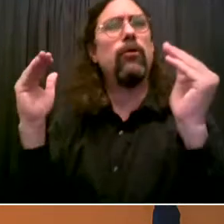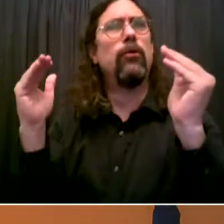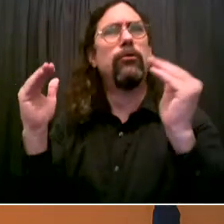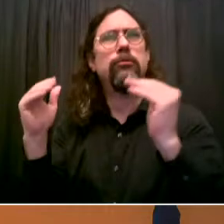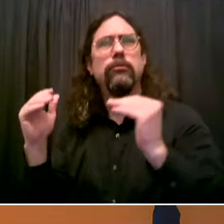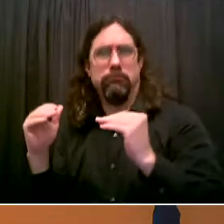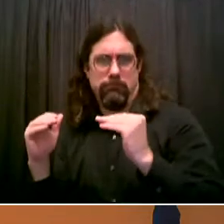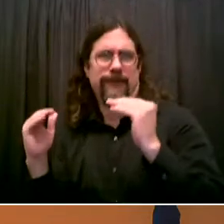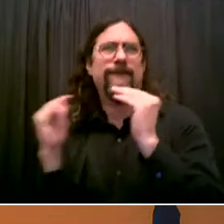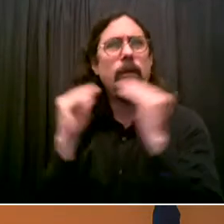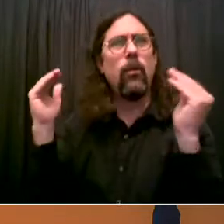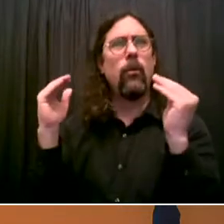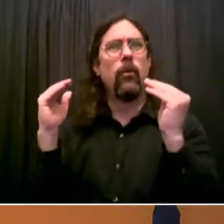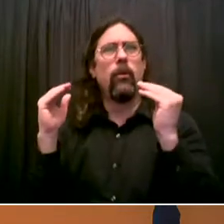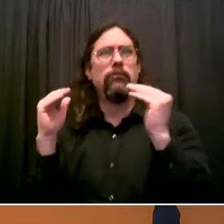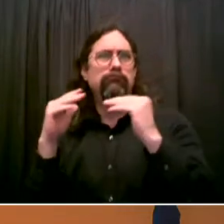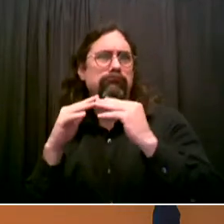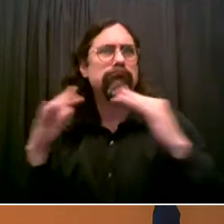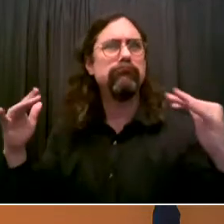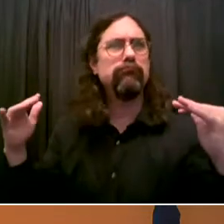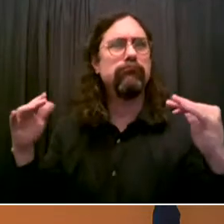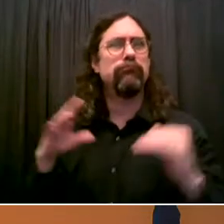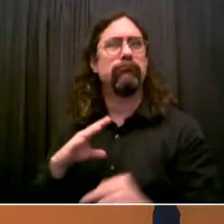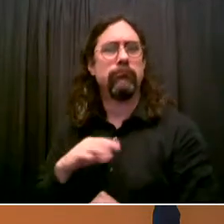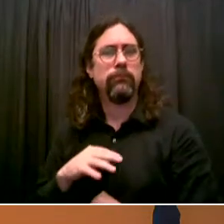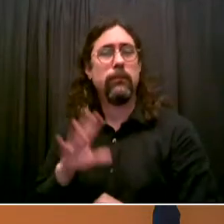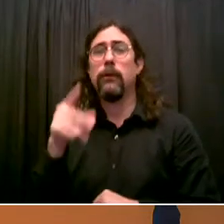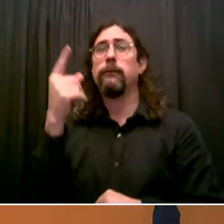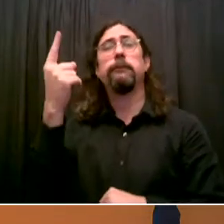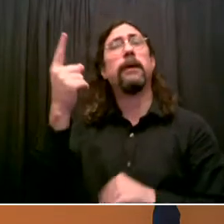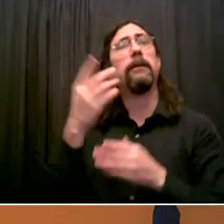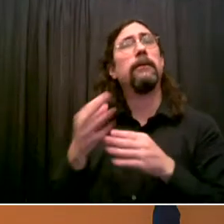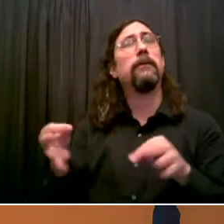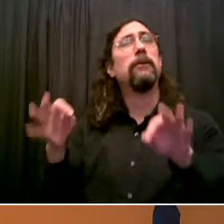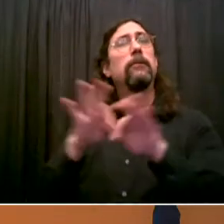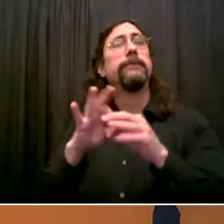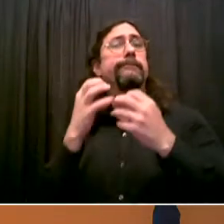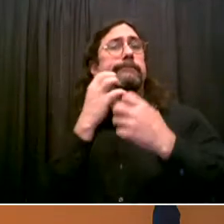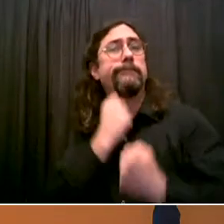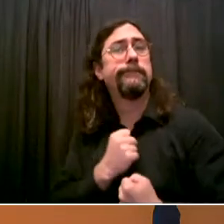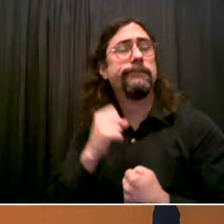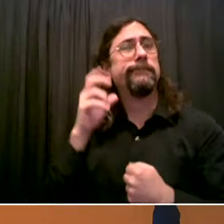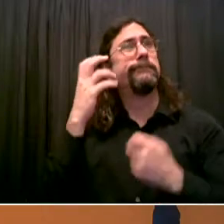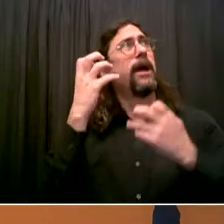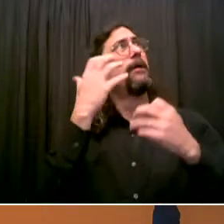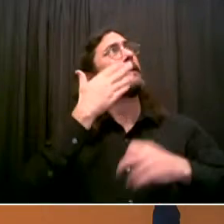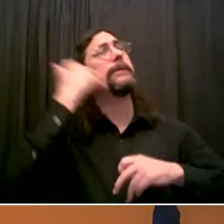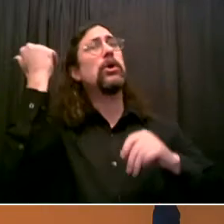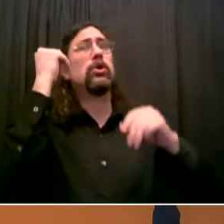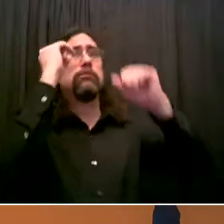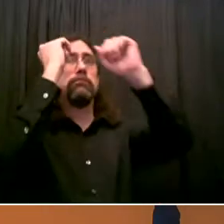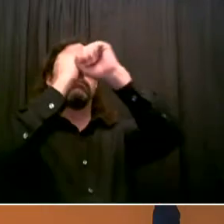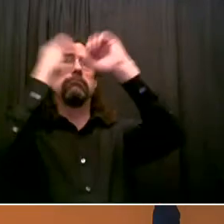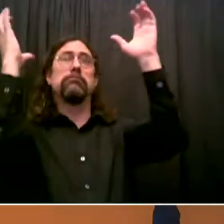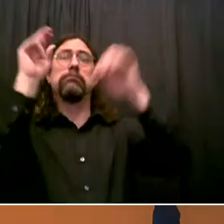TO GET STRONGER AND GET FAIRER.